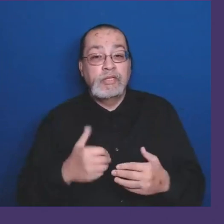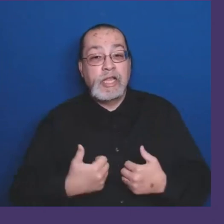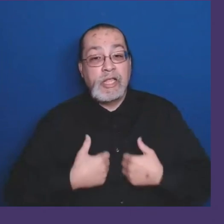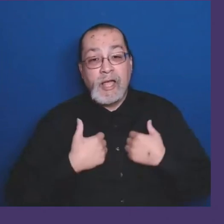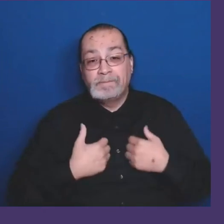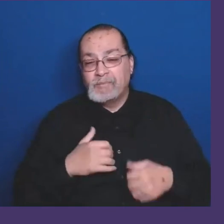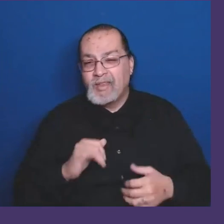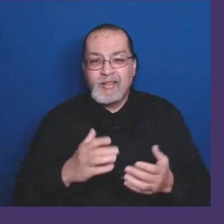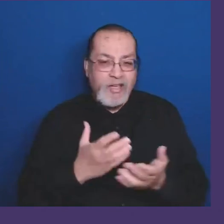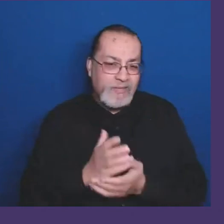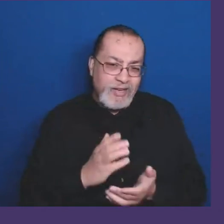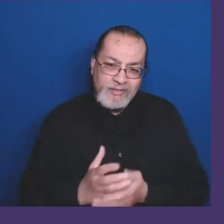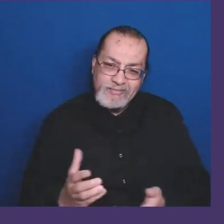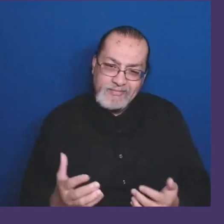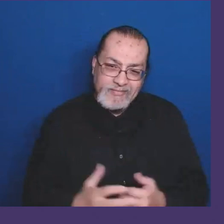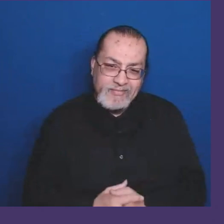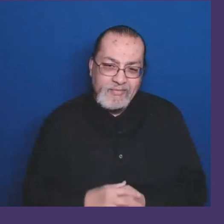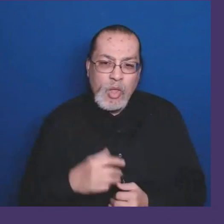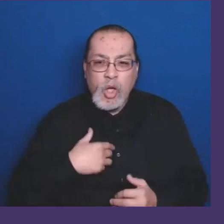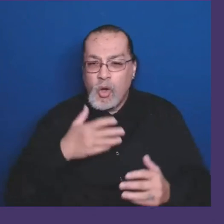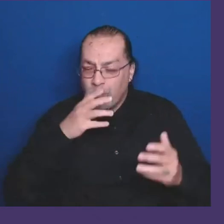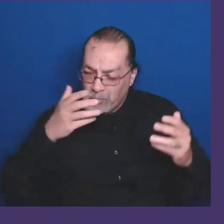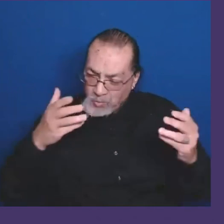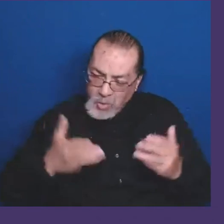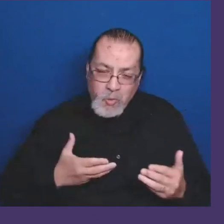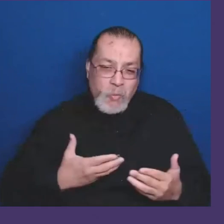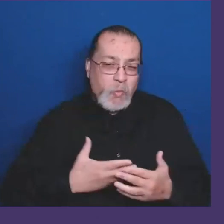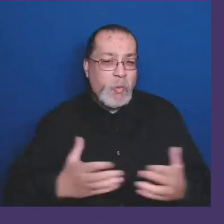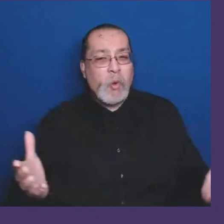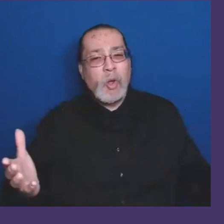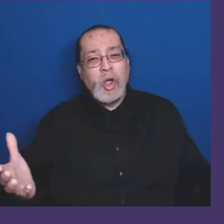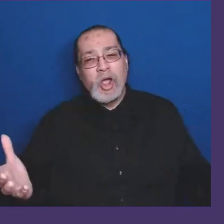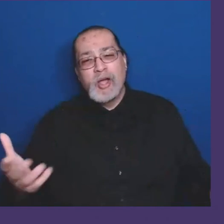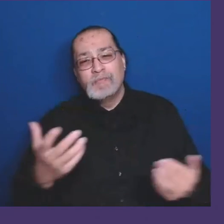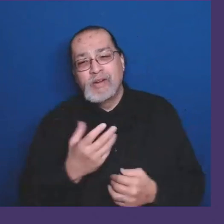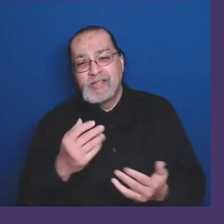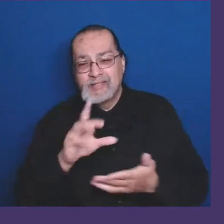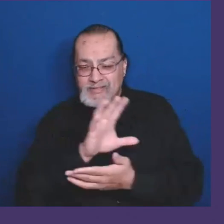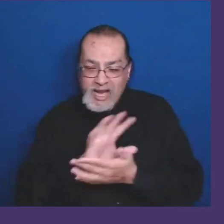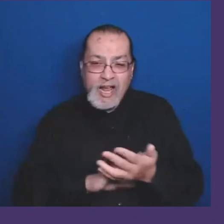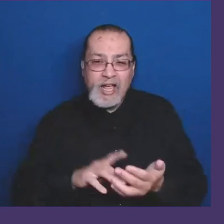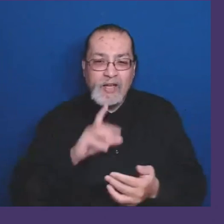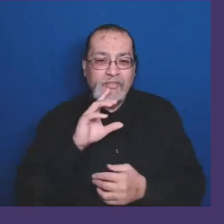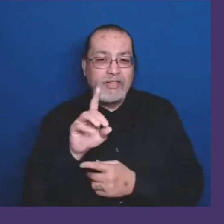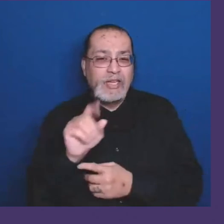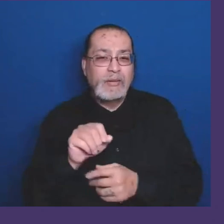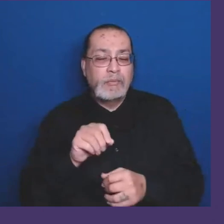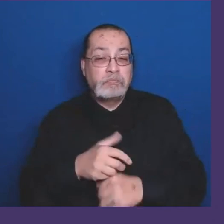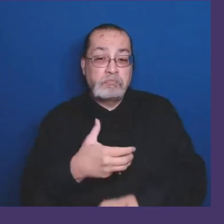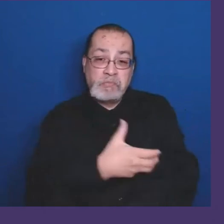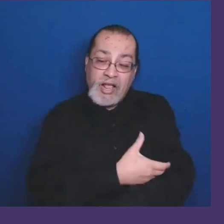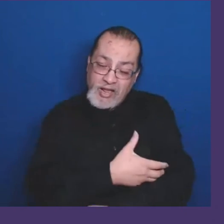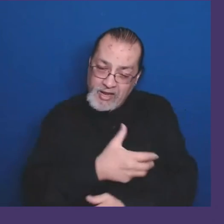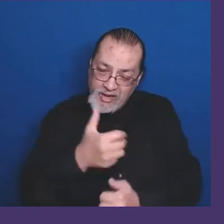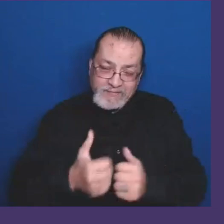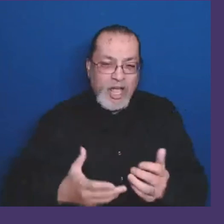Designing for disability empowers everyone. Jessica Rafuse: Well, thank you for having me, Jenny. This was a blast.